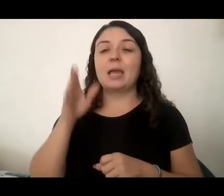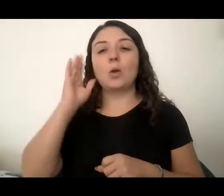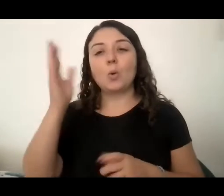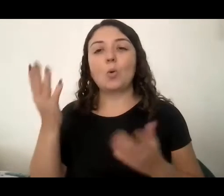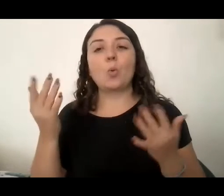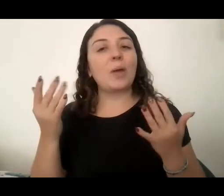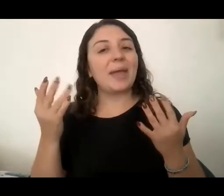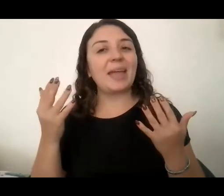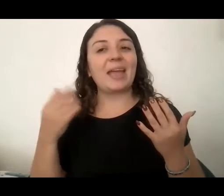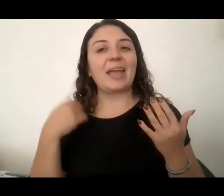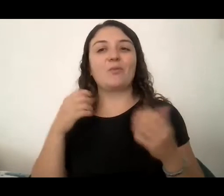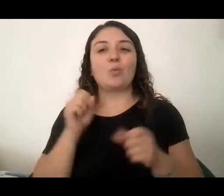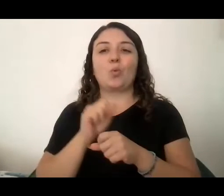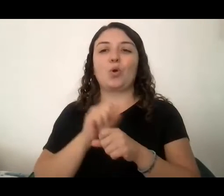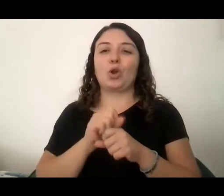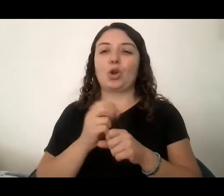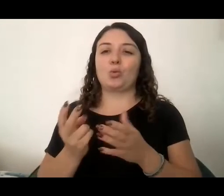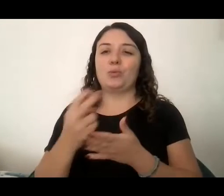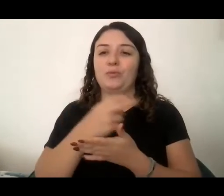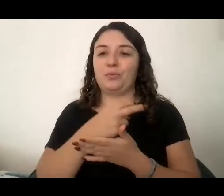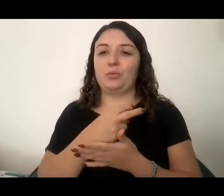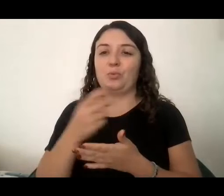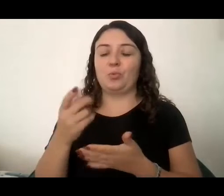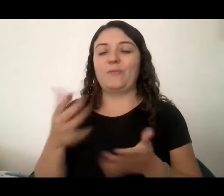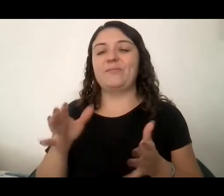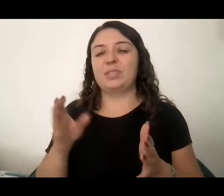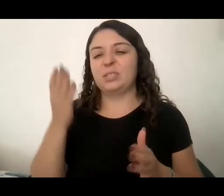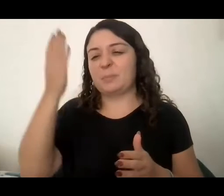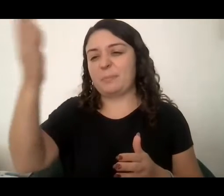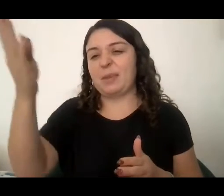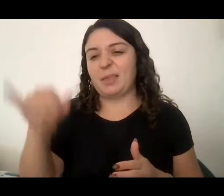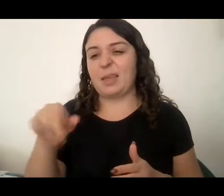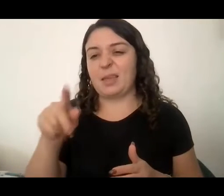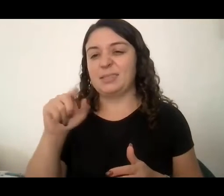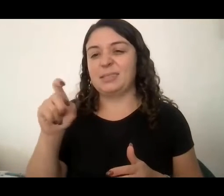and do a work review when you've submitted your business tax return. Because that's